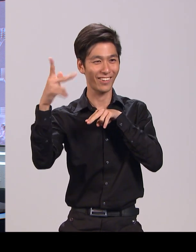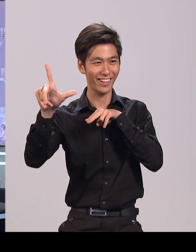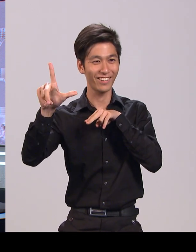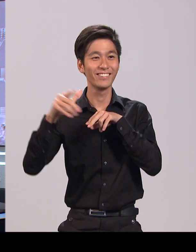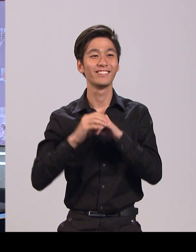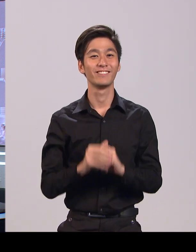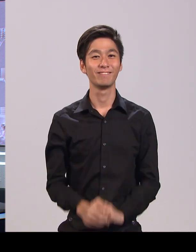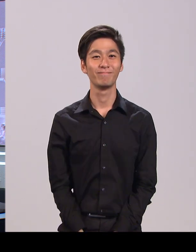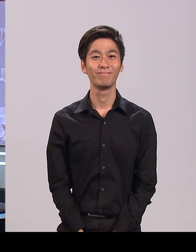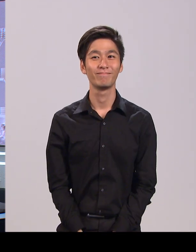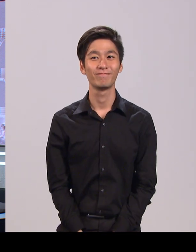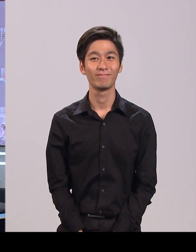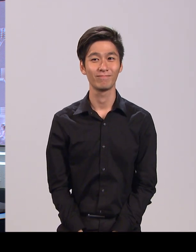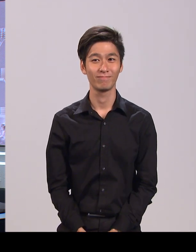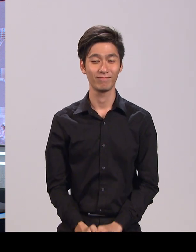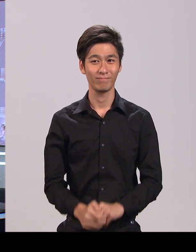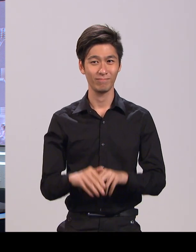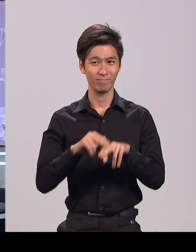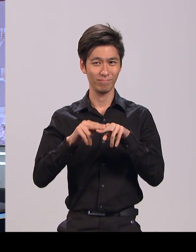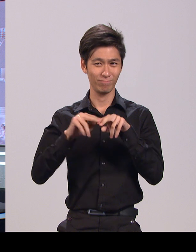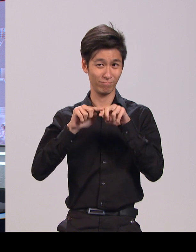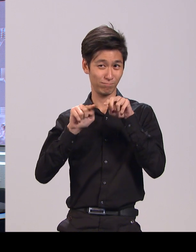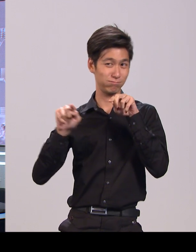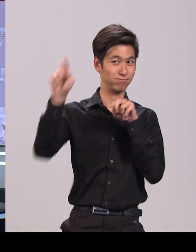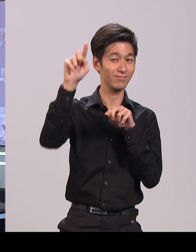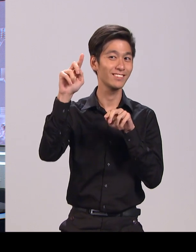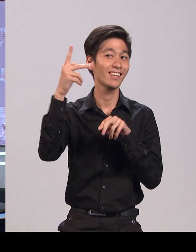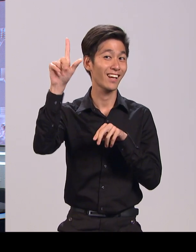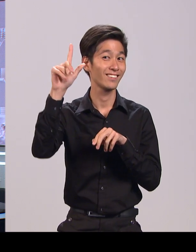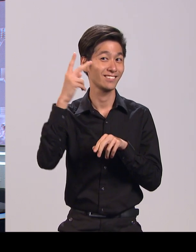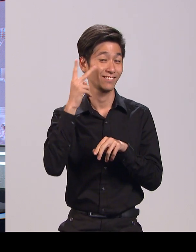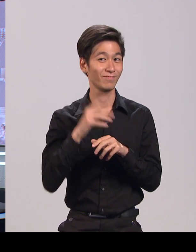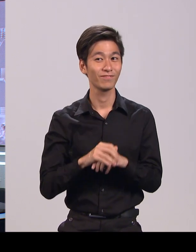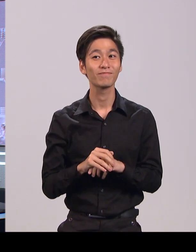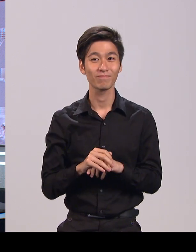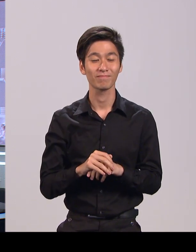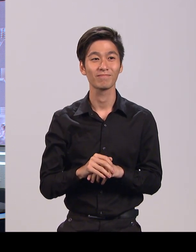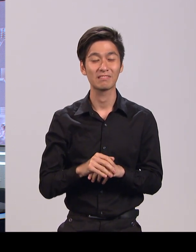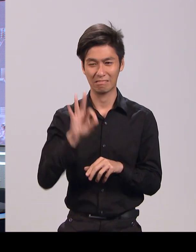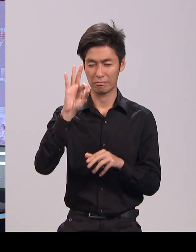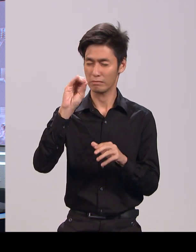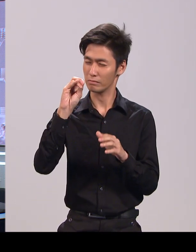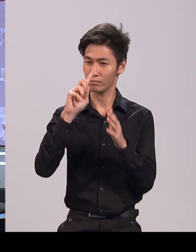This line takes a few seconds, but when the rail is ready, it will take you 90 minutes.